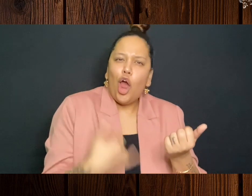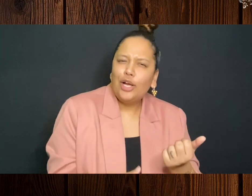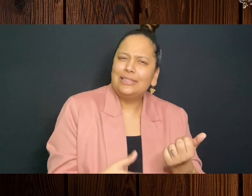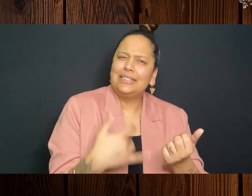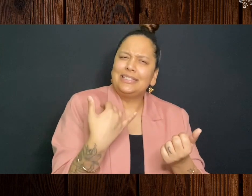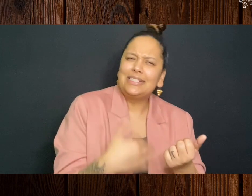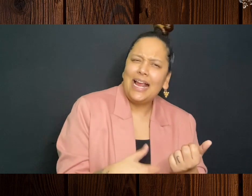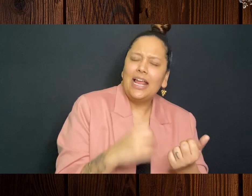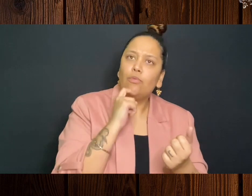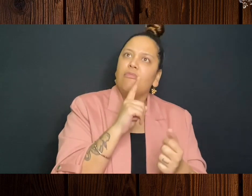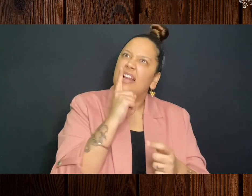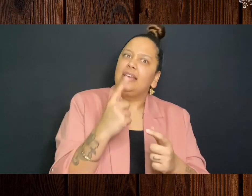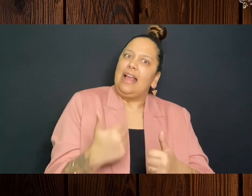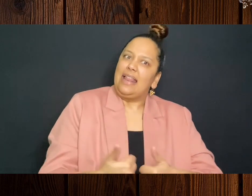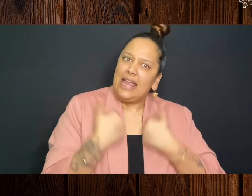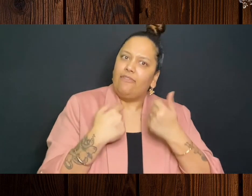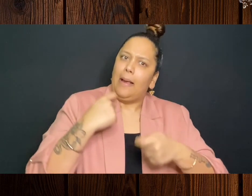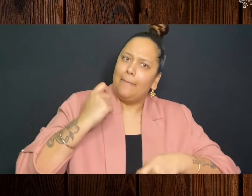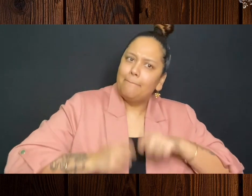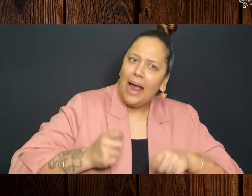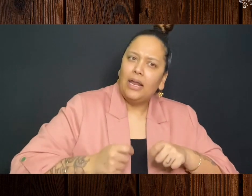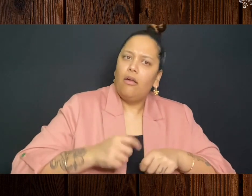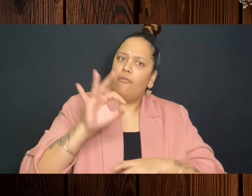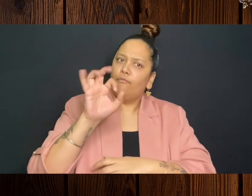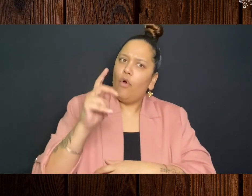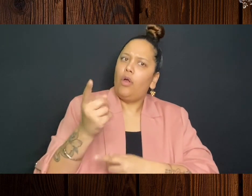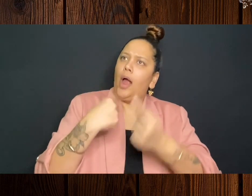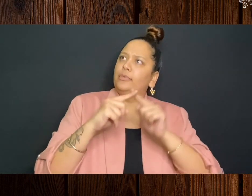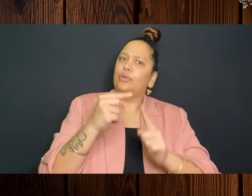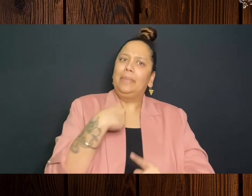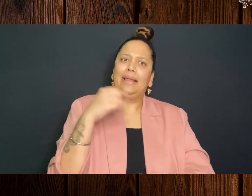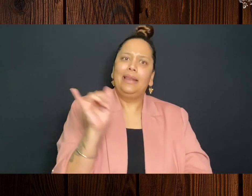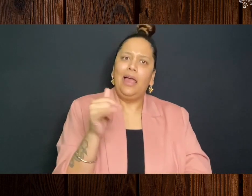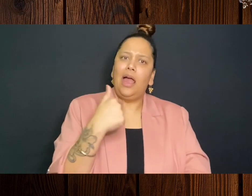a live band. So Folk came to me like I don't like there's been